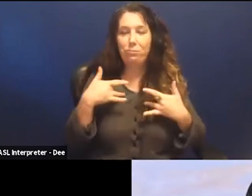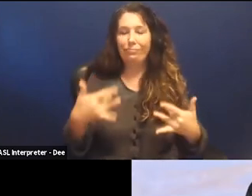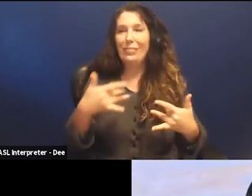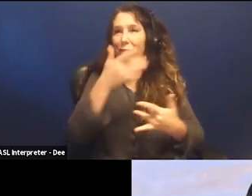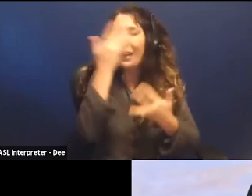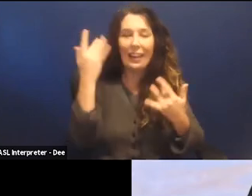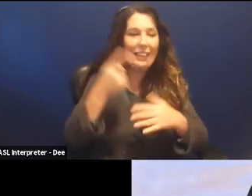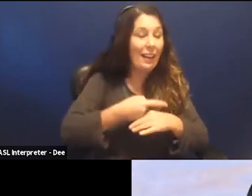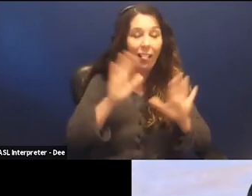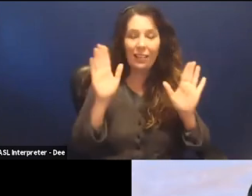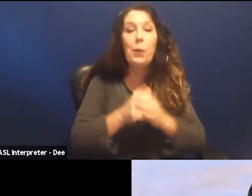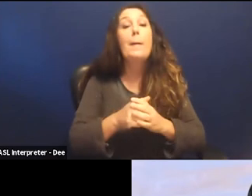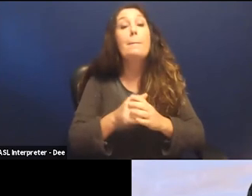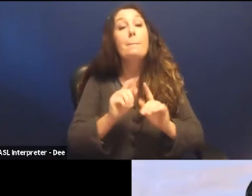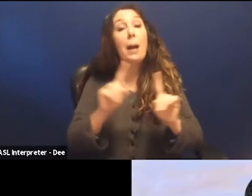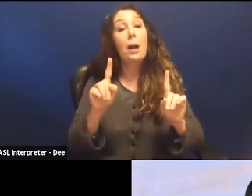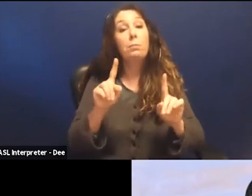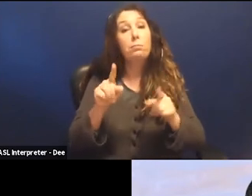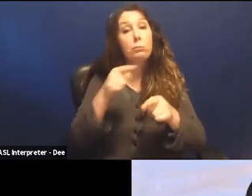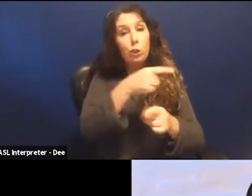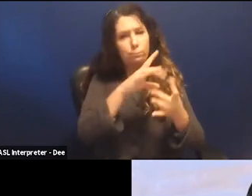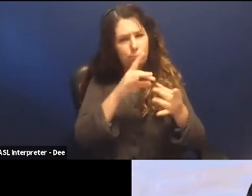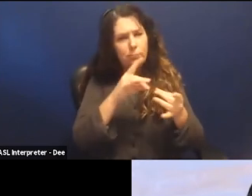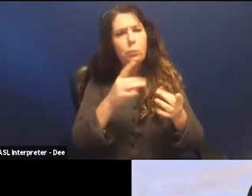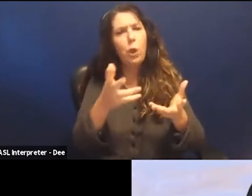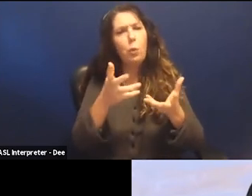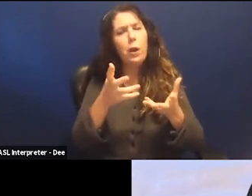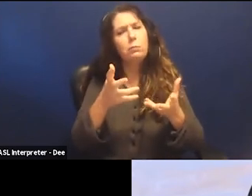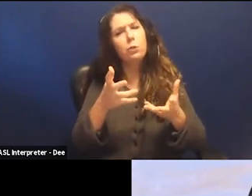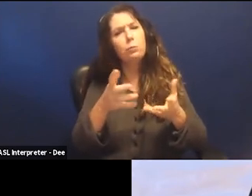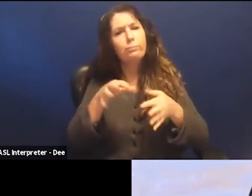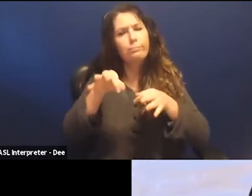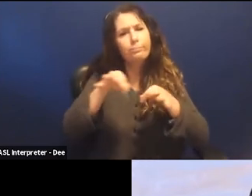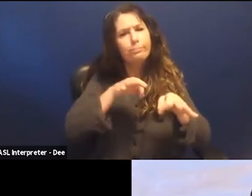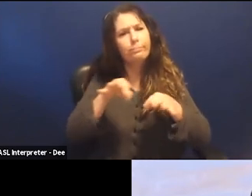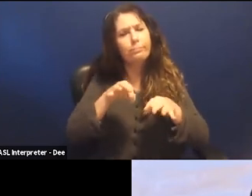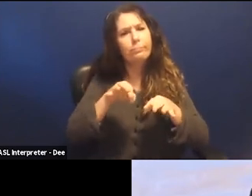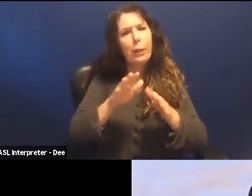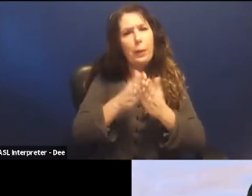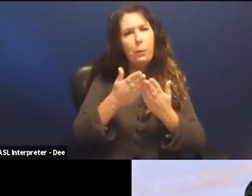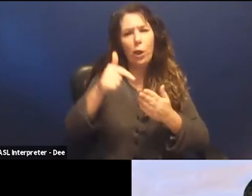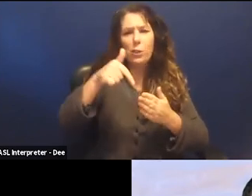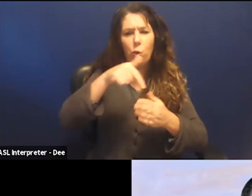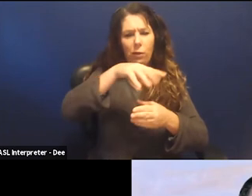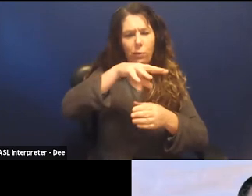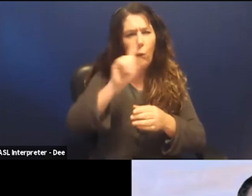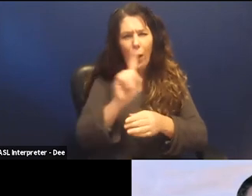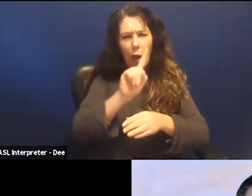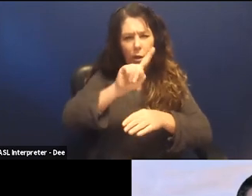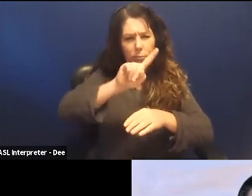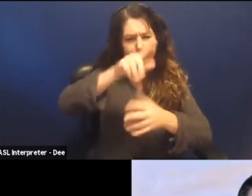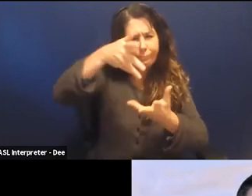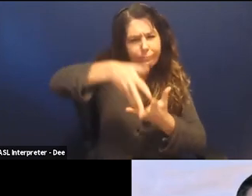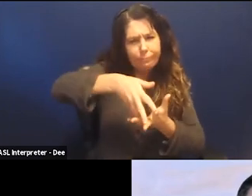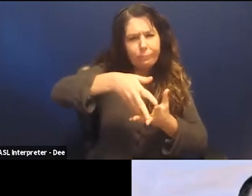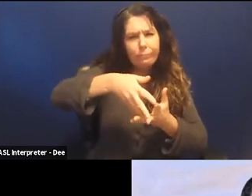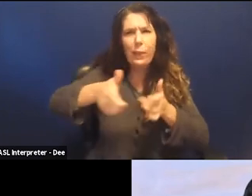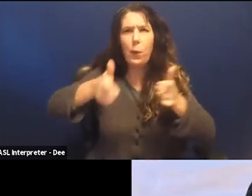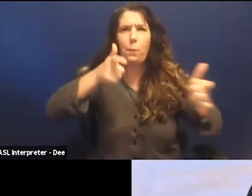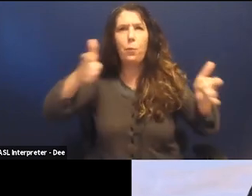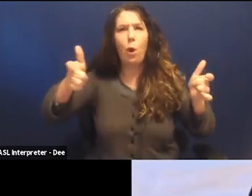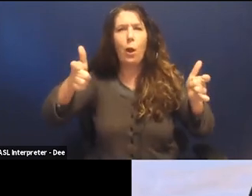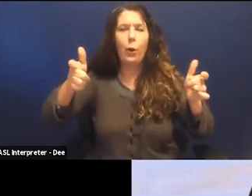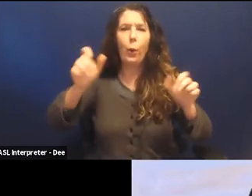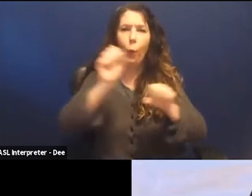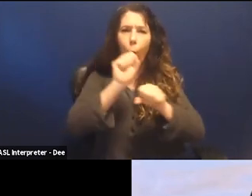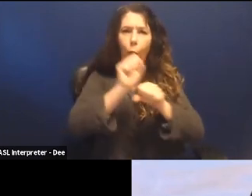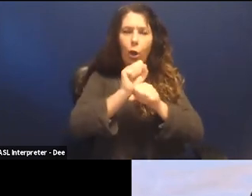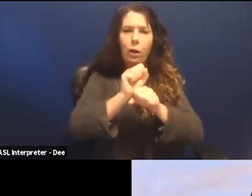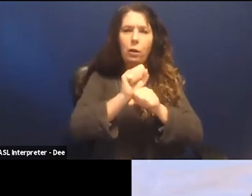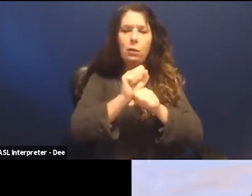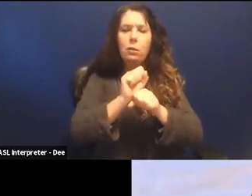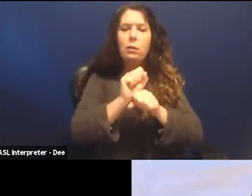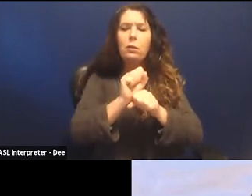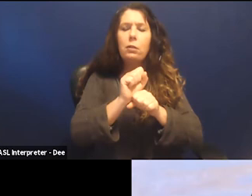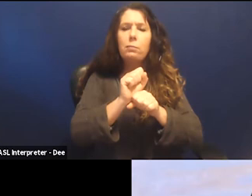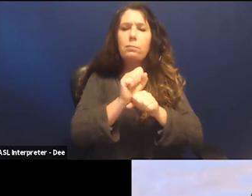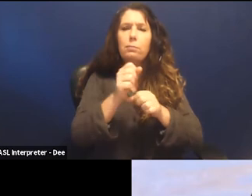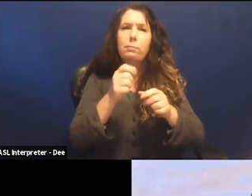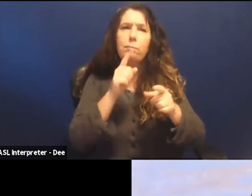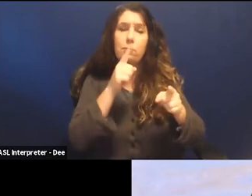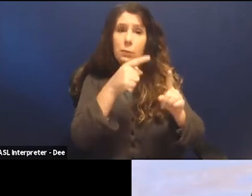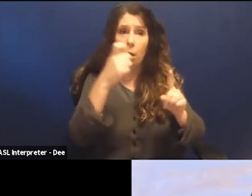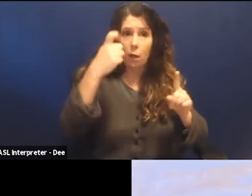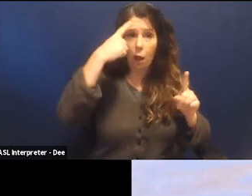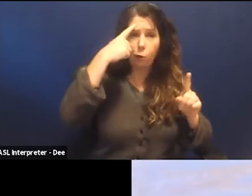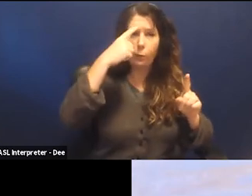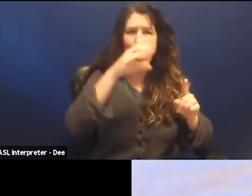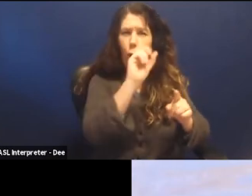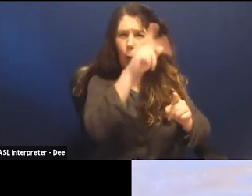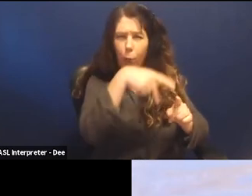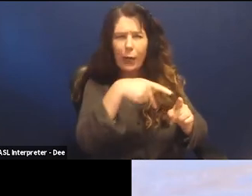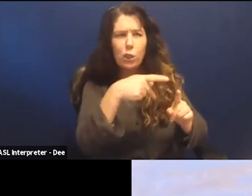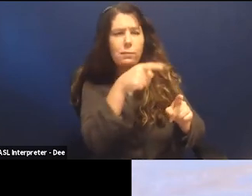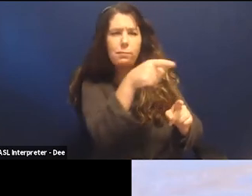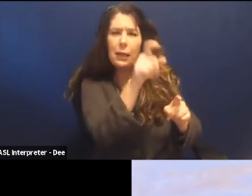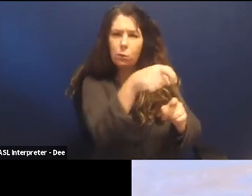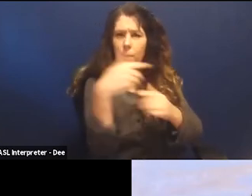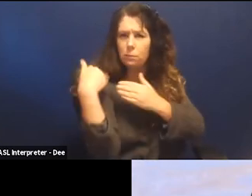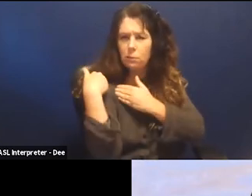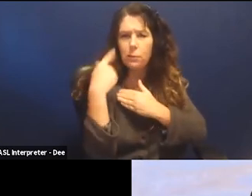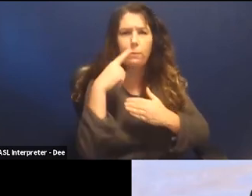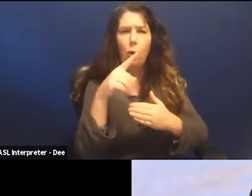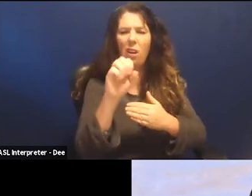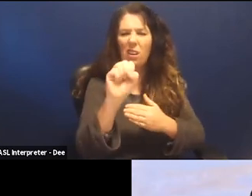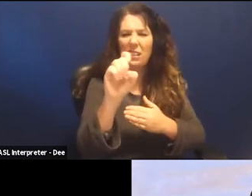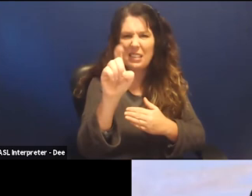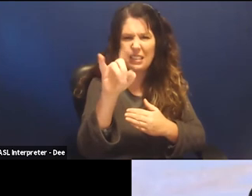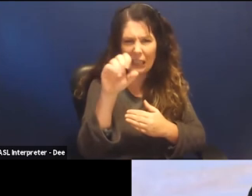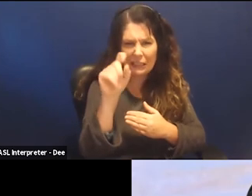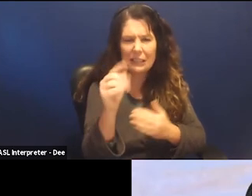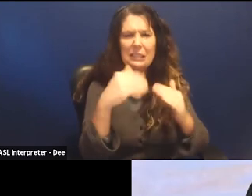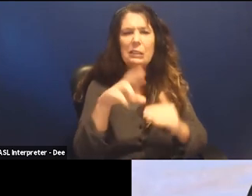So as Catherine mentioned we just want to begin by saturating the book within this broader body of work that is together, trying to hold corporate and government actors accountable for all sorts of sexist, racist classes data products so you could think